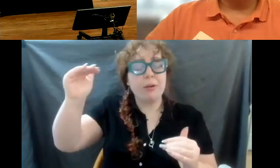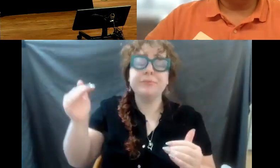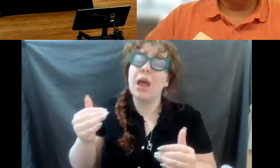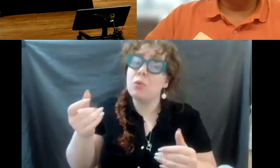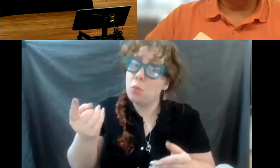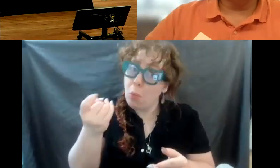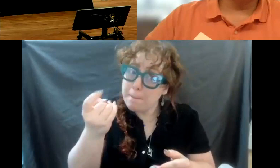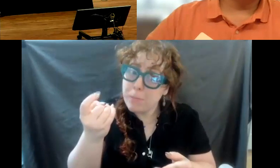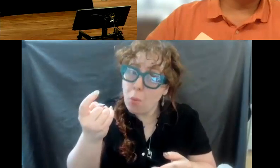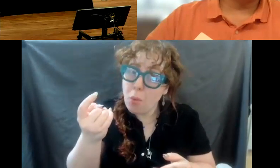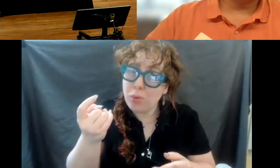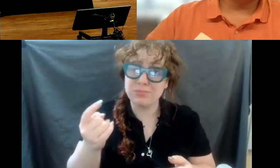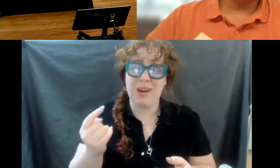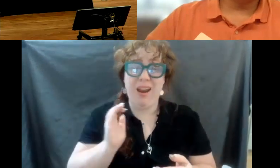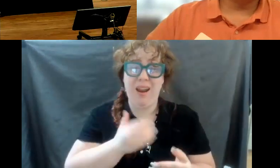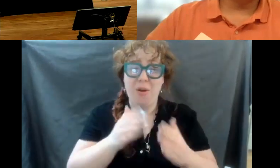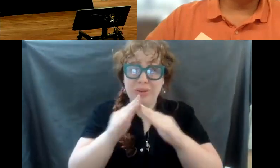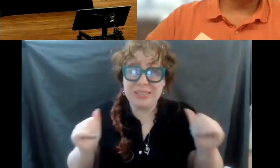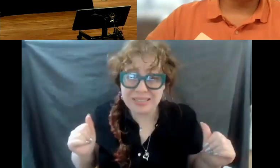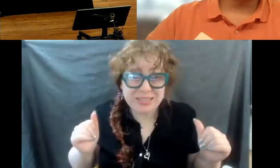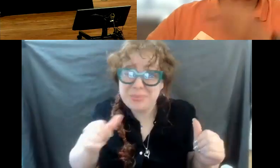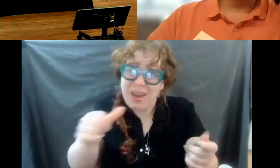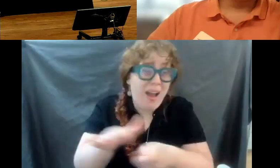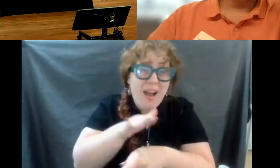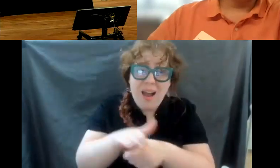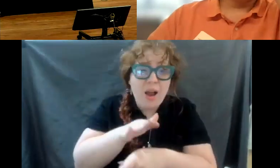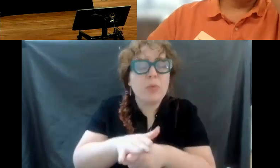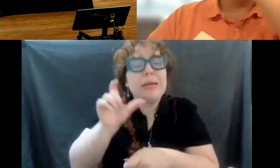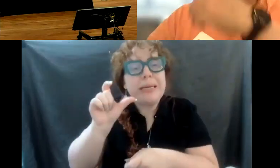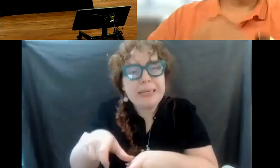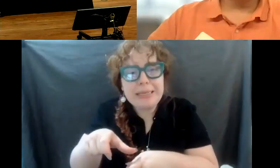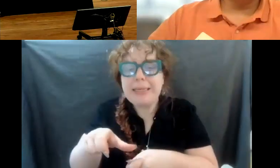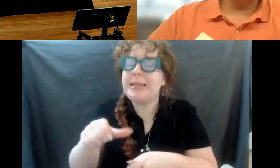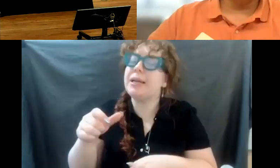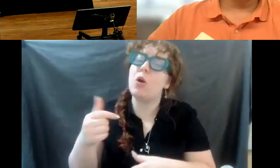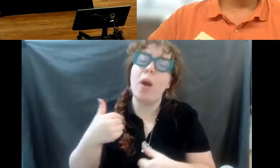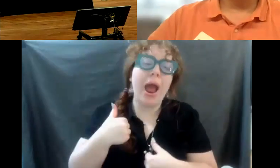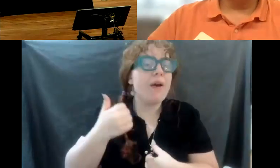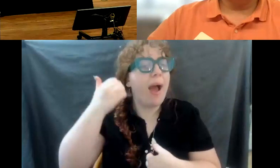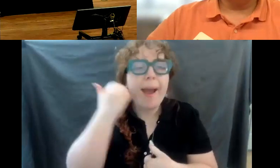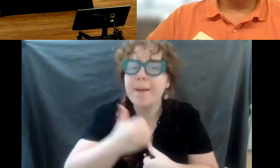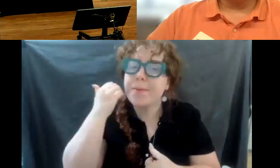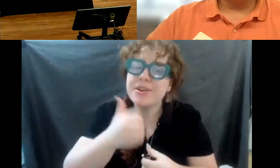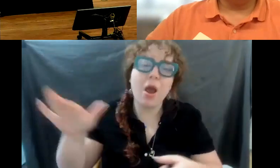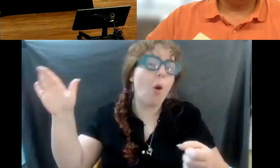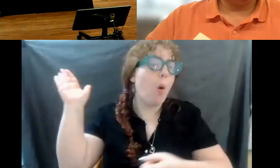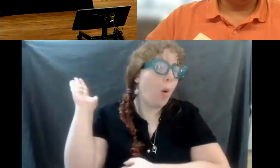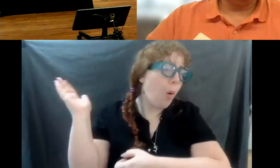which is 24/7 community based crisis support. Because right now when a person with a mental or behavioral